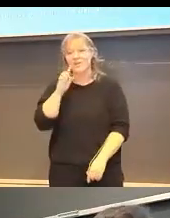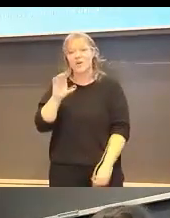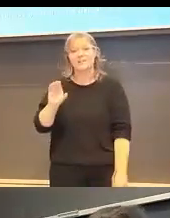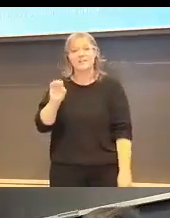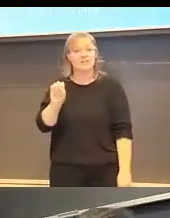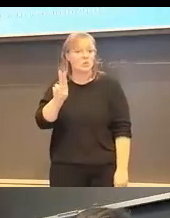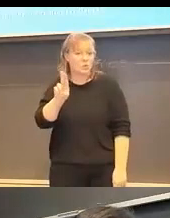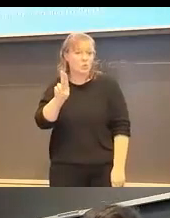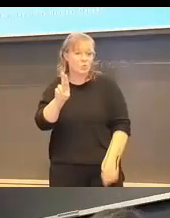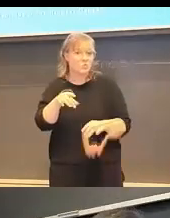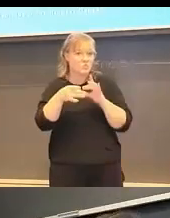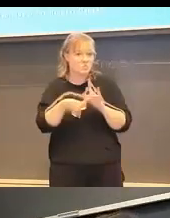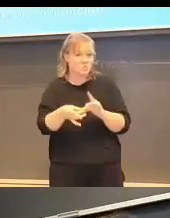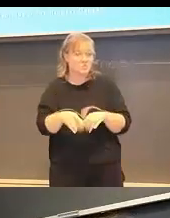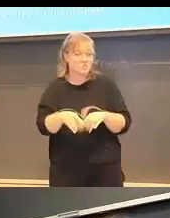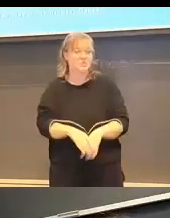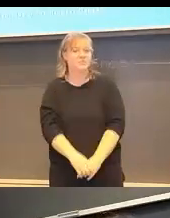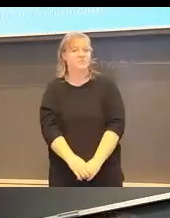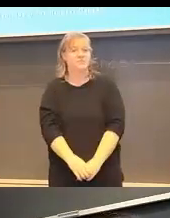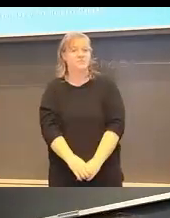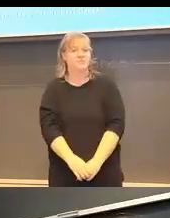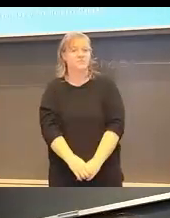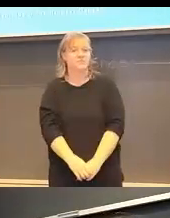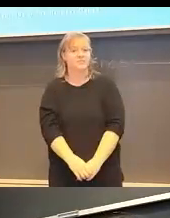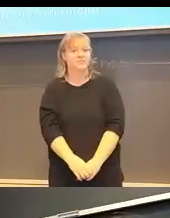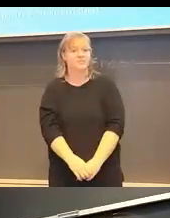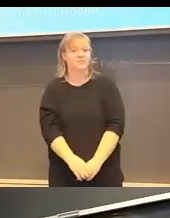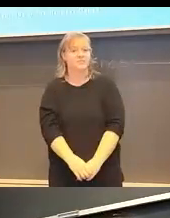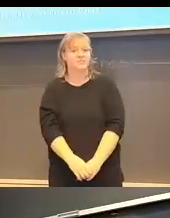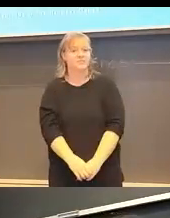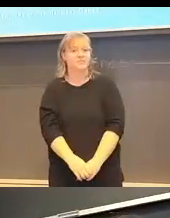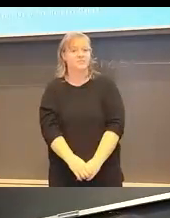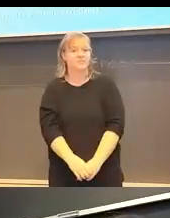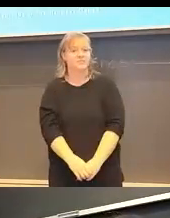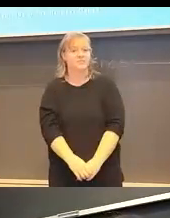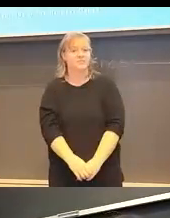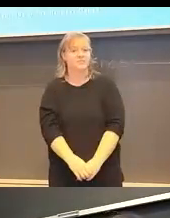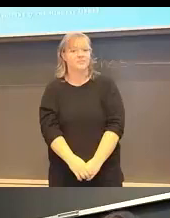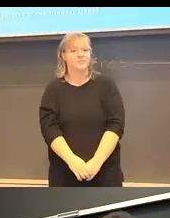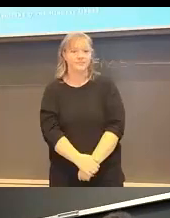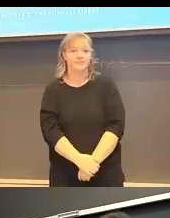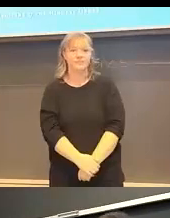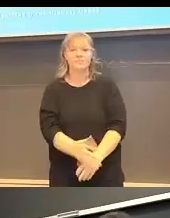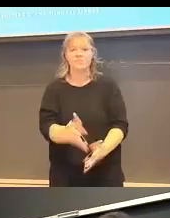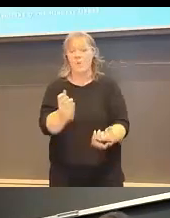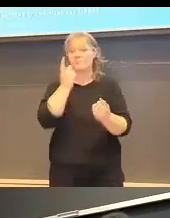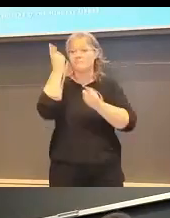um so today we uh have no disclosures and we want to uh think about through this activity